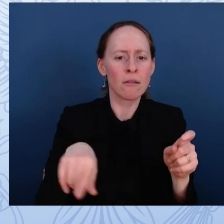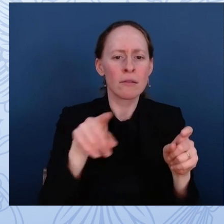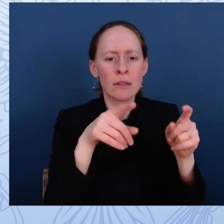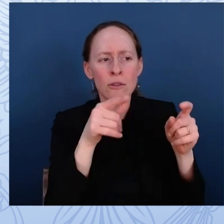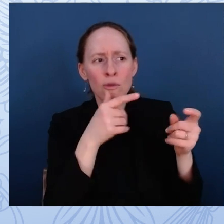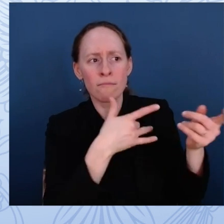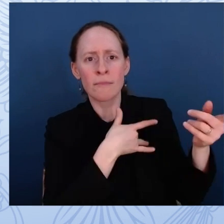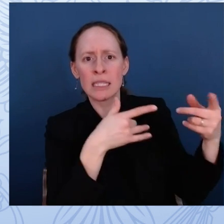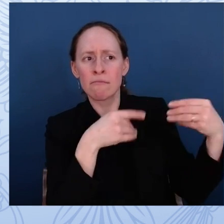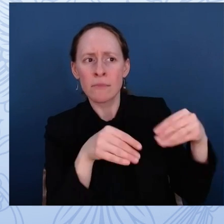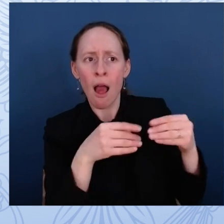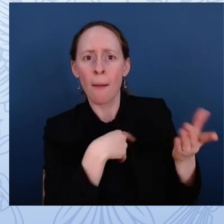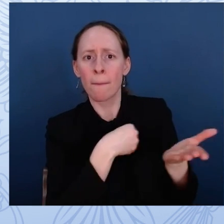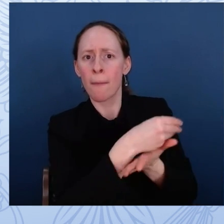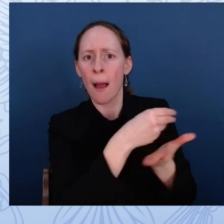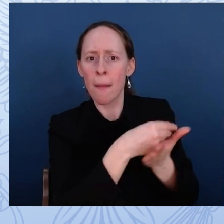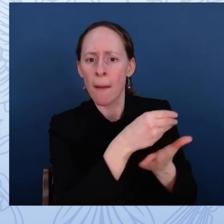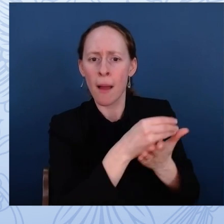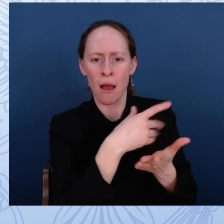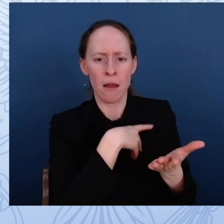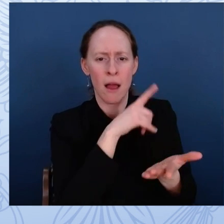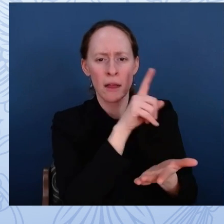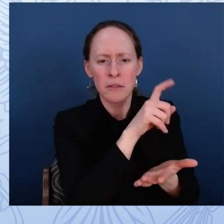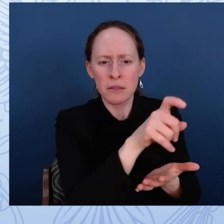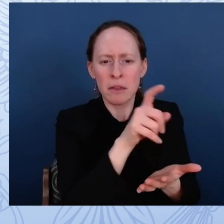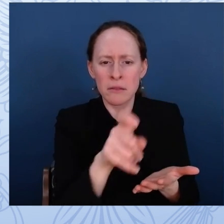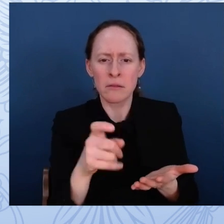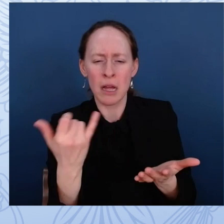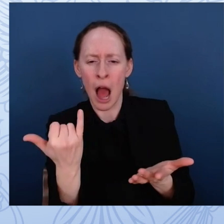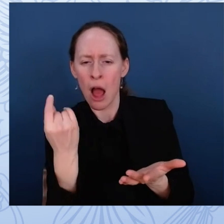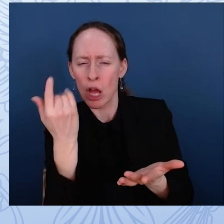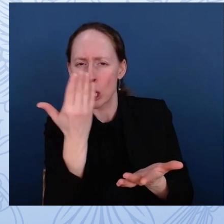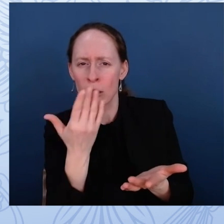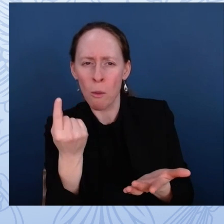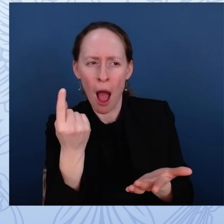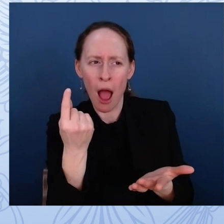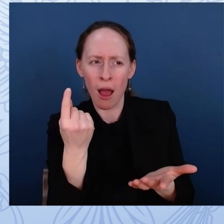What can you really provide for us at this timely manner? So from then on,